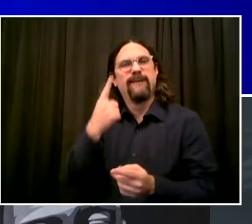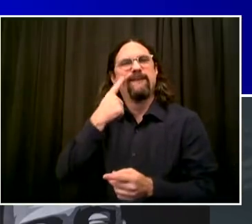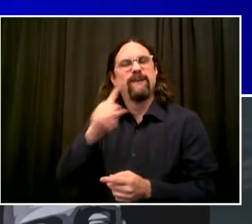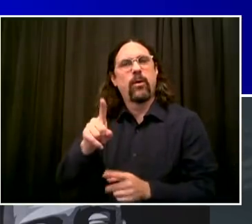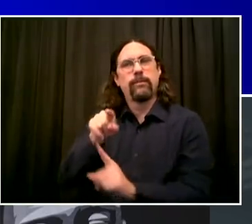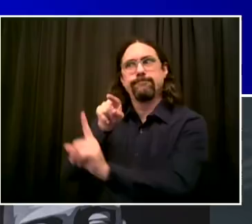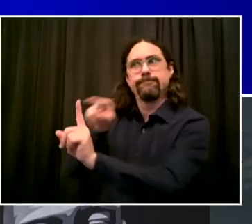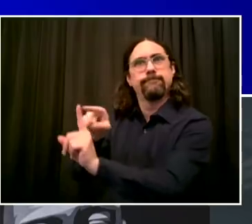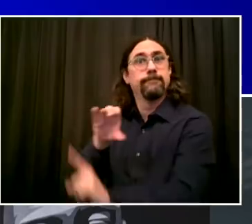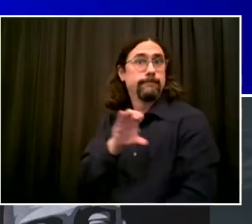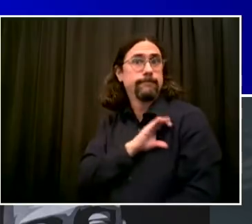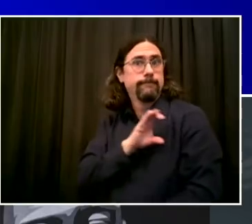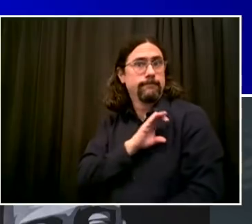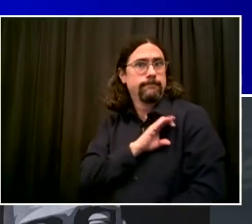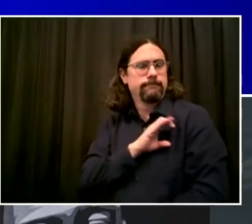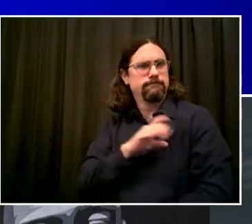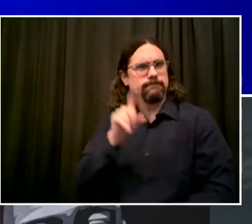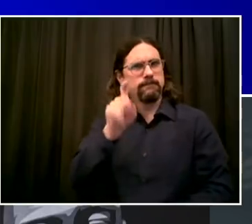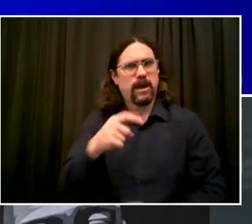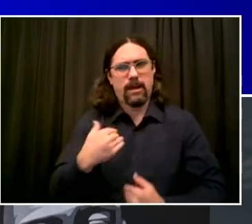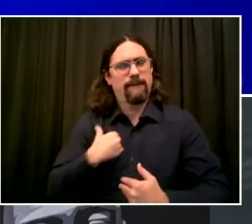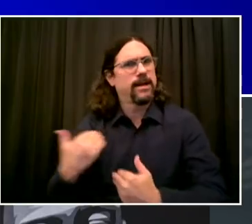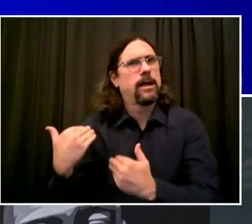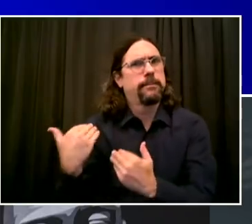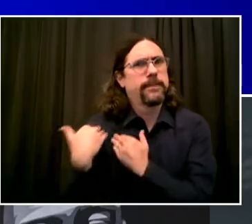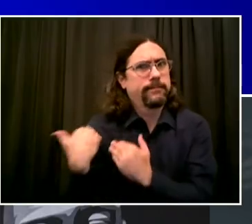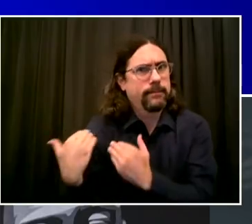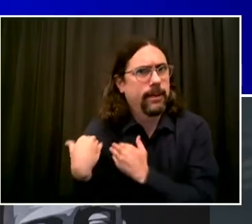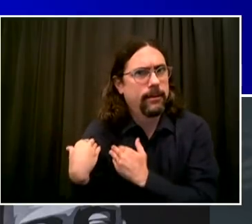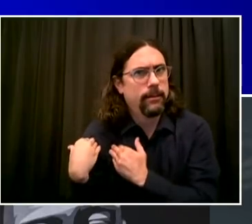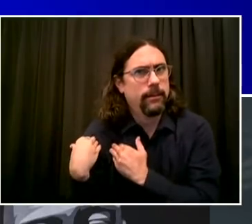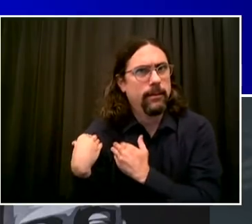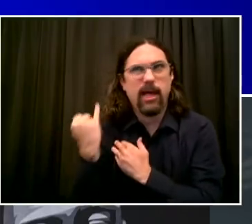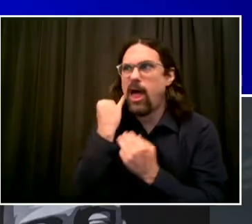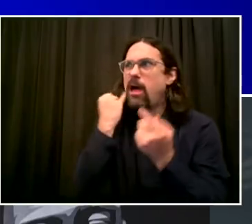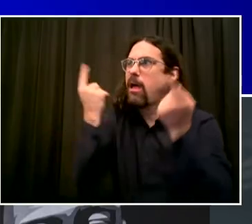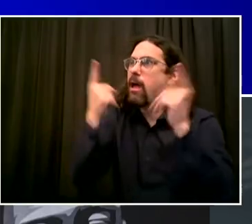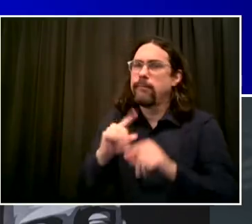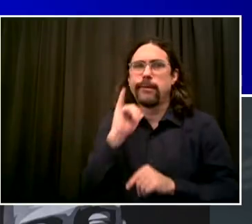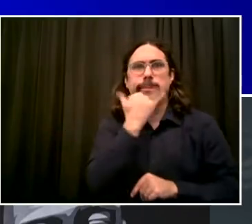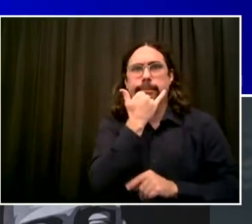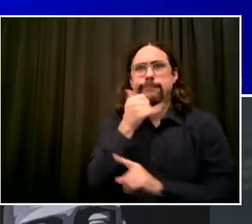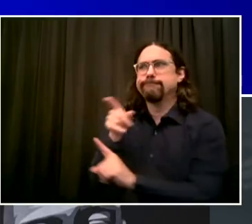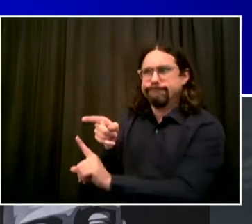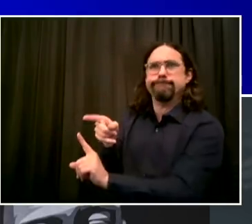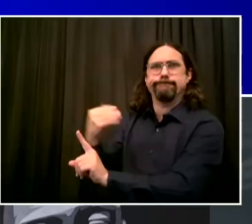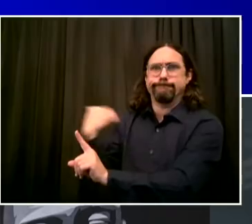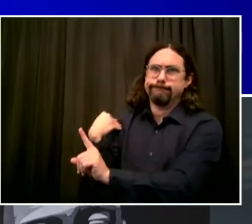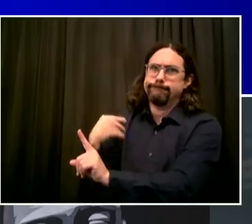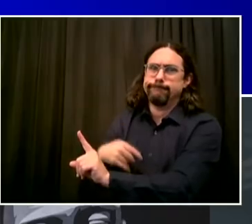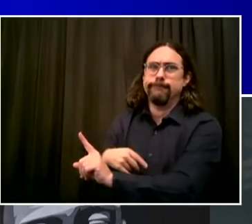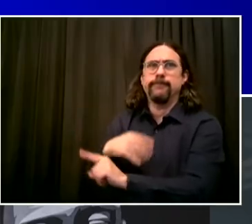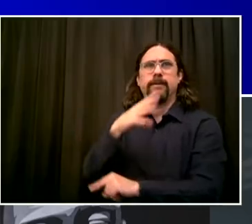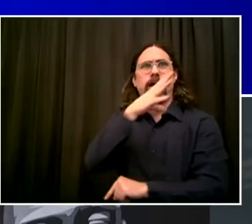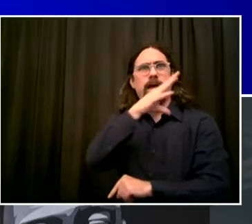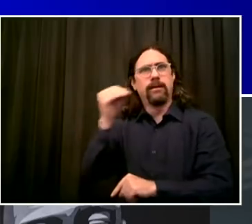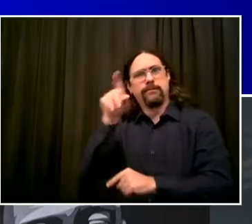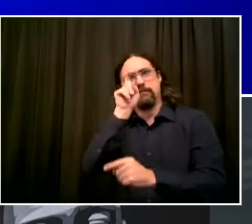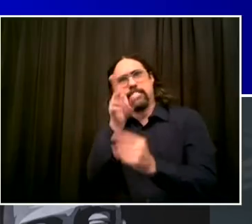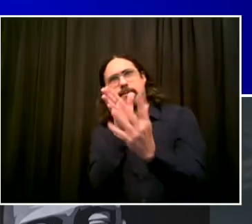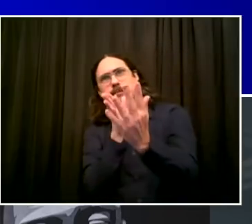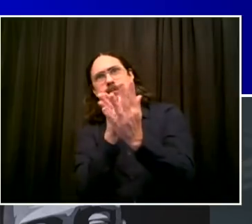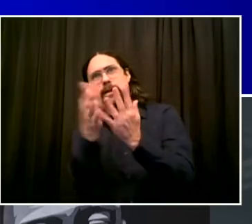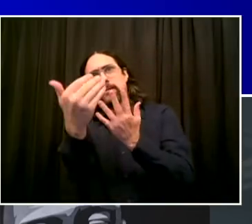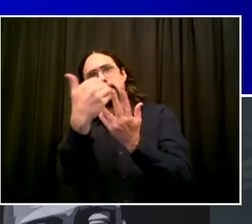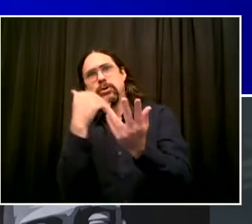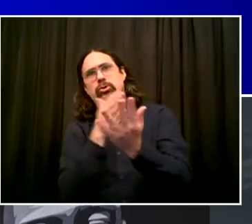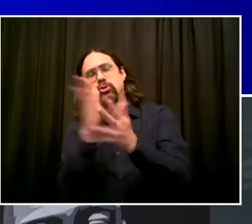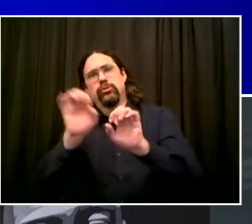AND COMMUNITY.